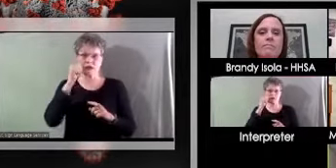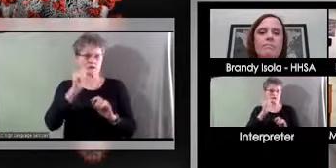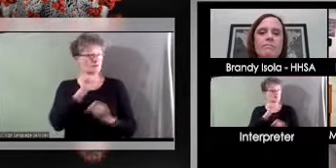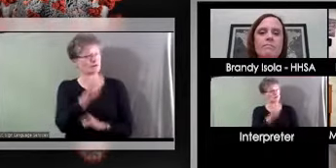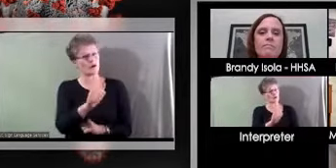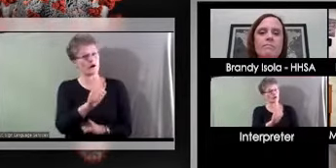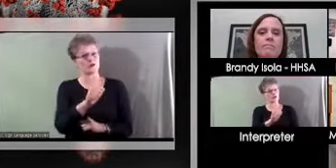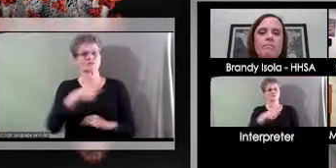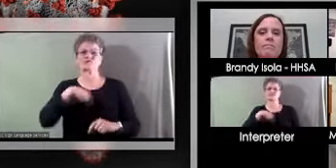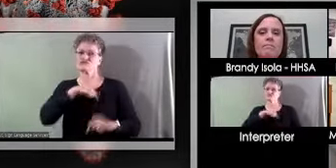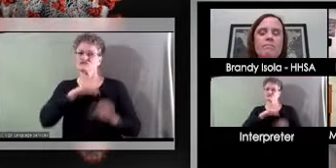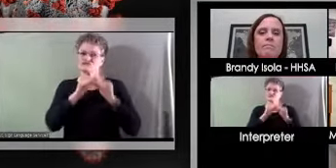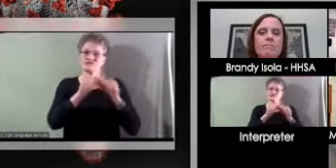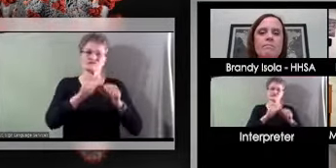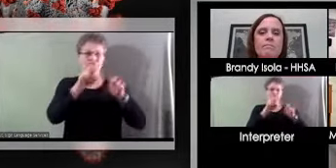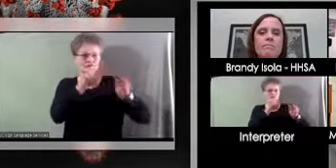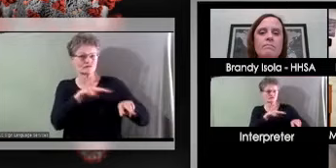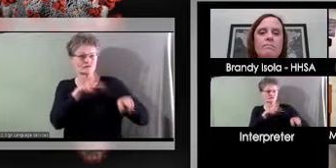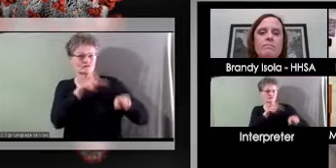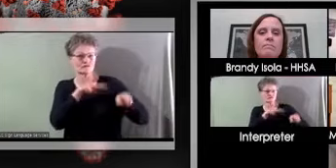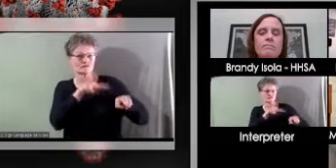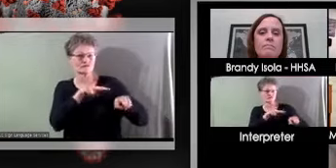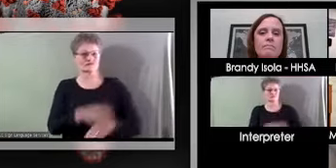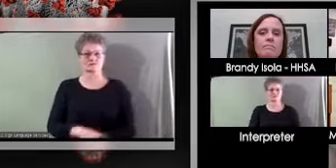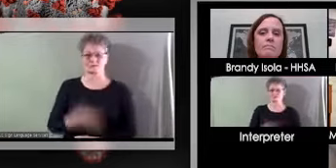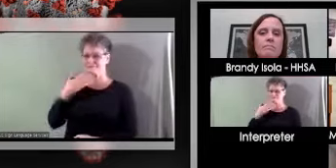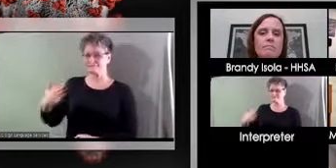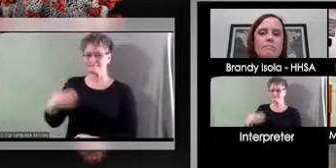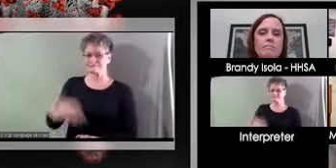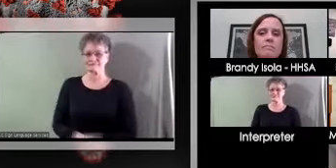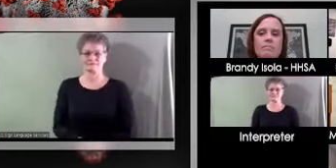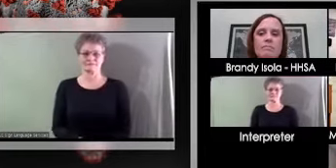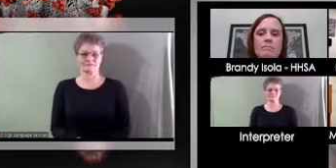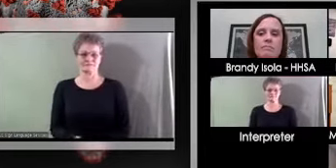Thank you. Alright, Mike Chapman from the Record Searchlight.